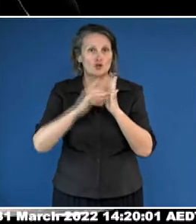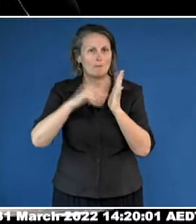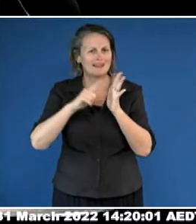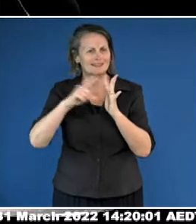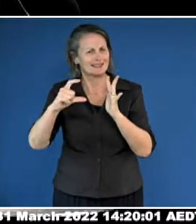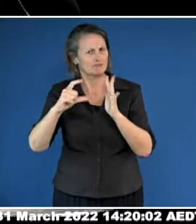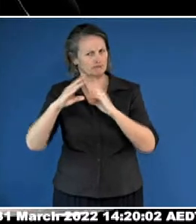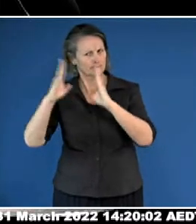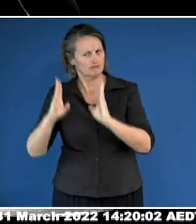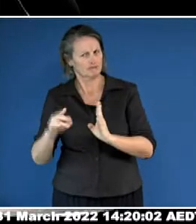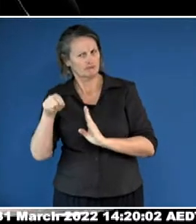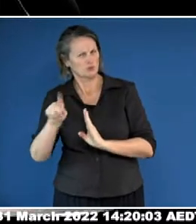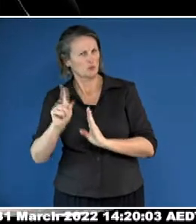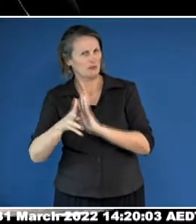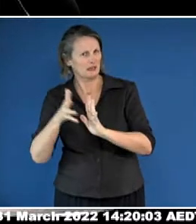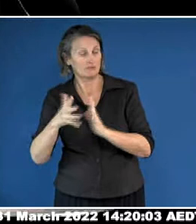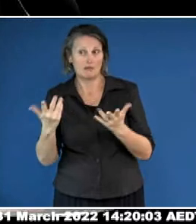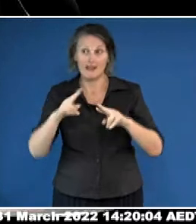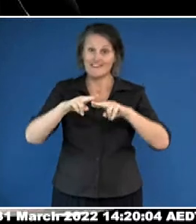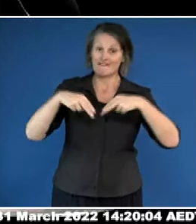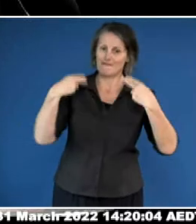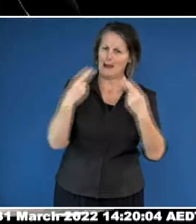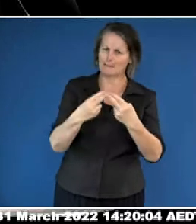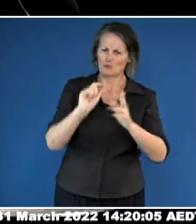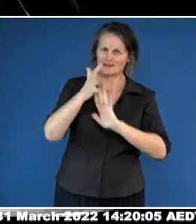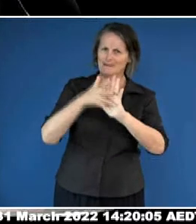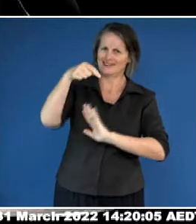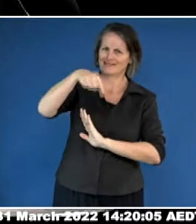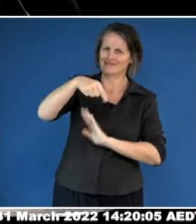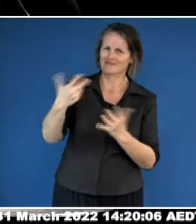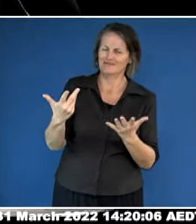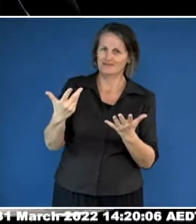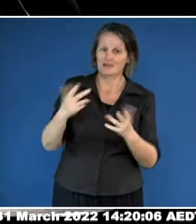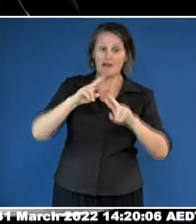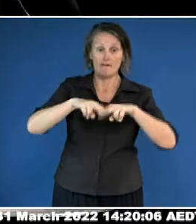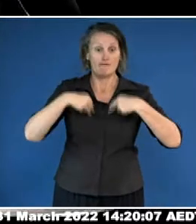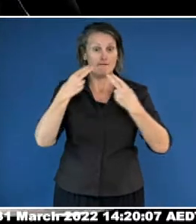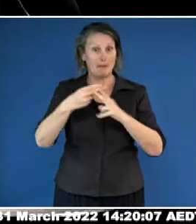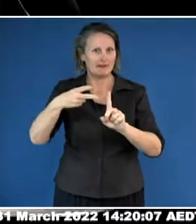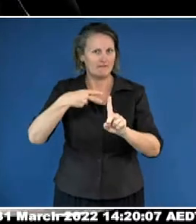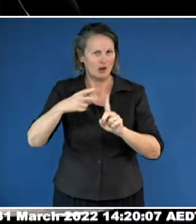How do we define family? How do we define family violence in the context of women and girls with disability?